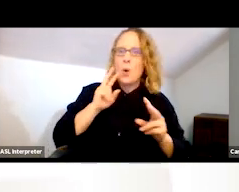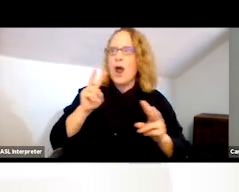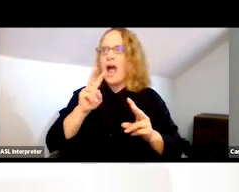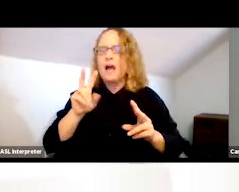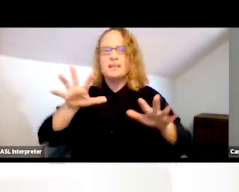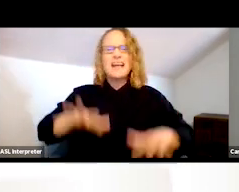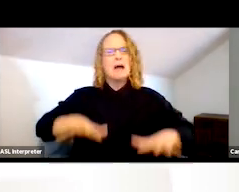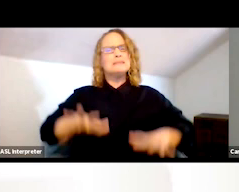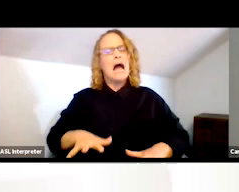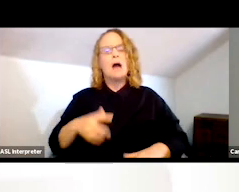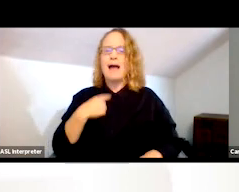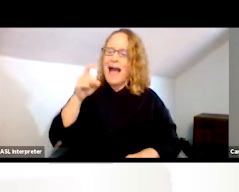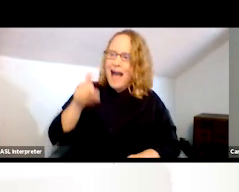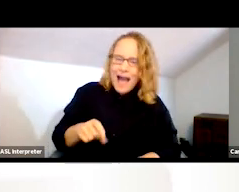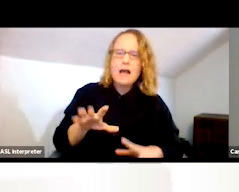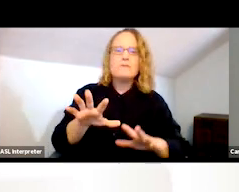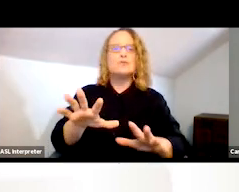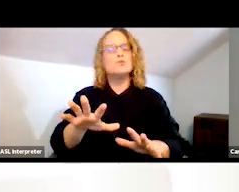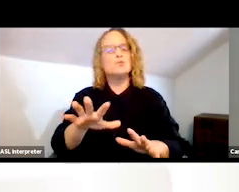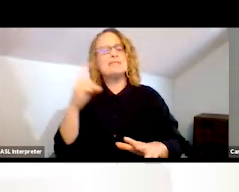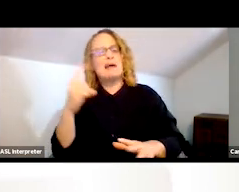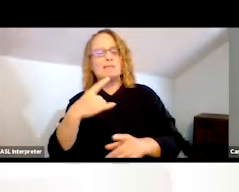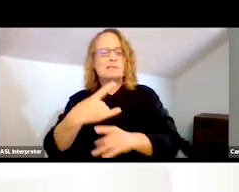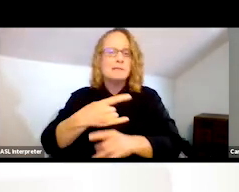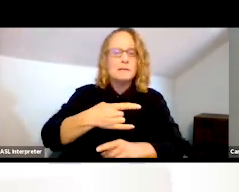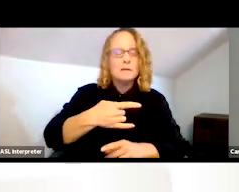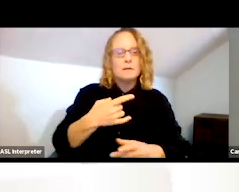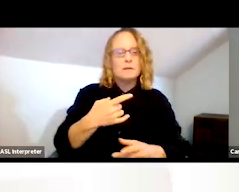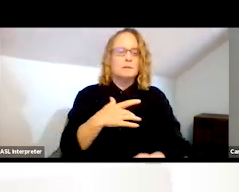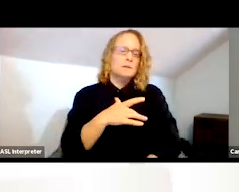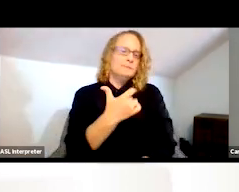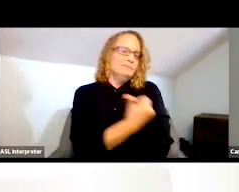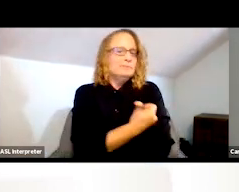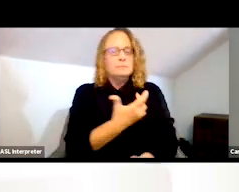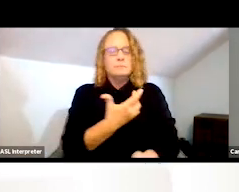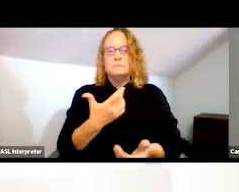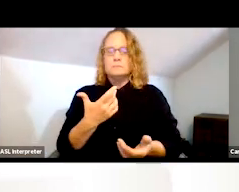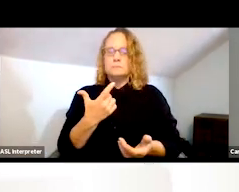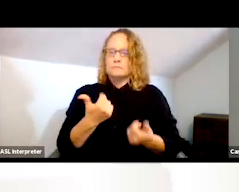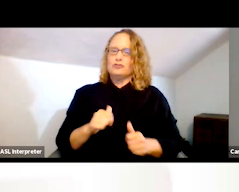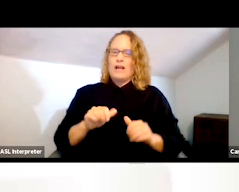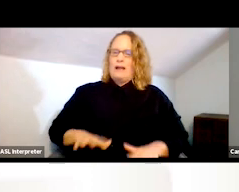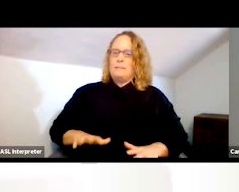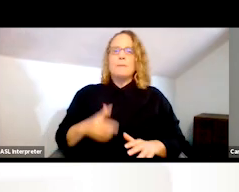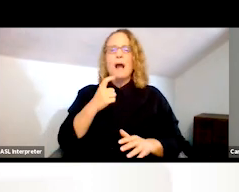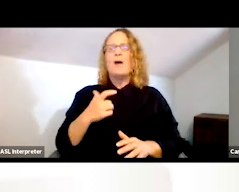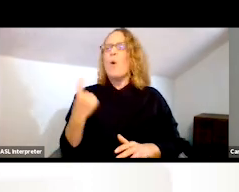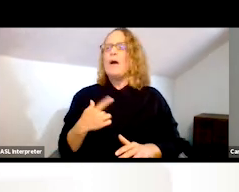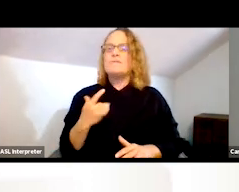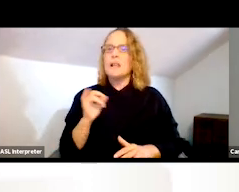So alcohol, other drugs, I started to self-medicate to deal and cope with the anxiety,